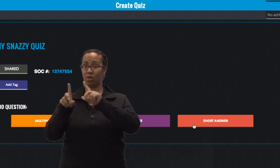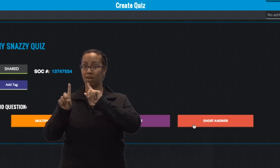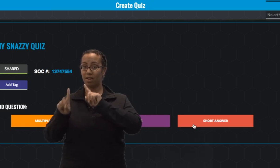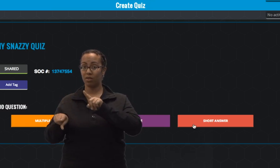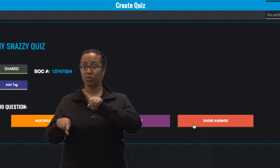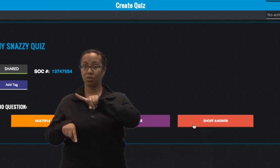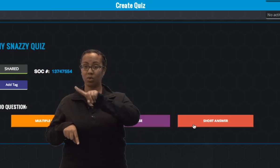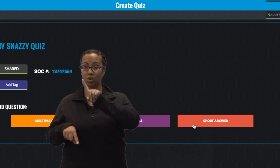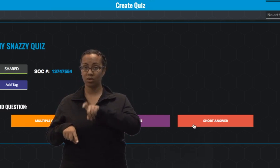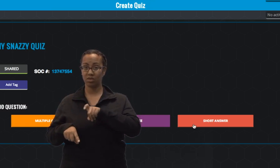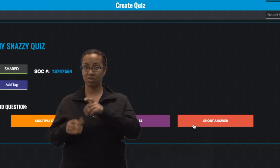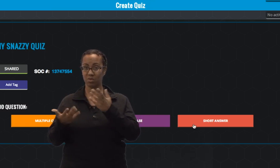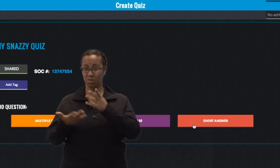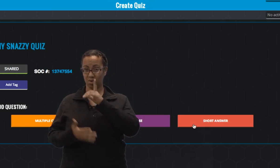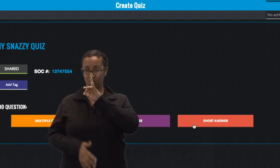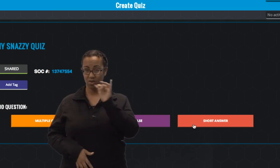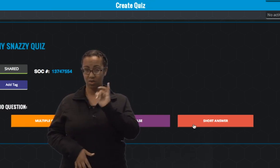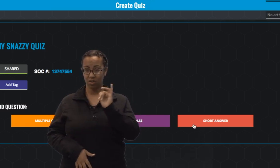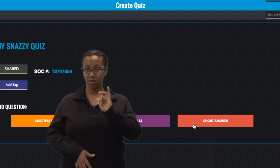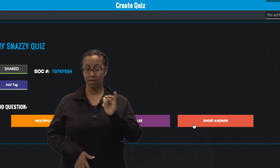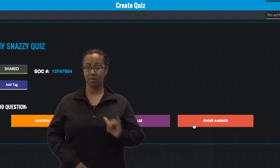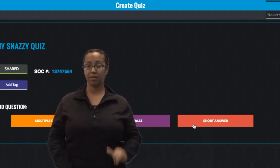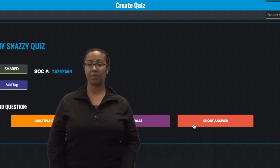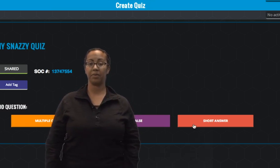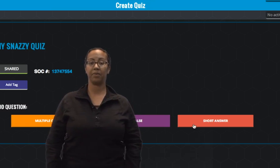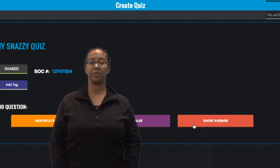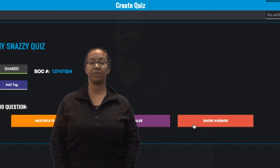We're going to focus on short answer questions and what they look like.